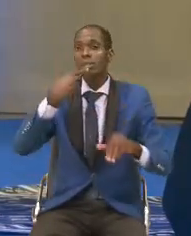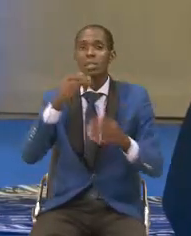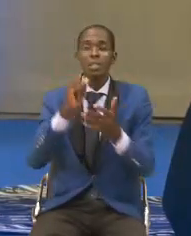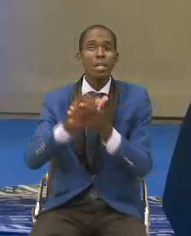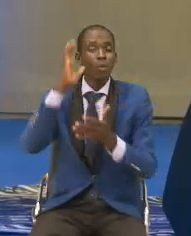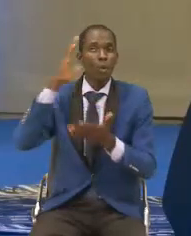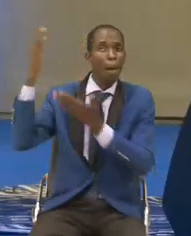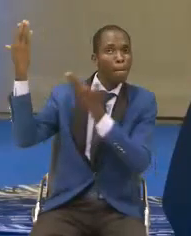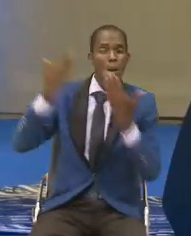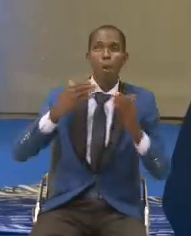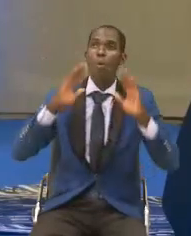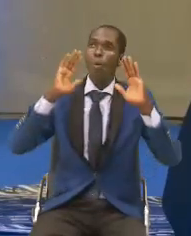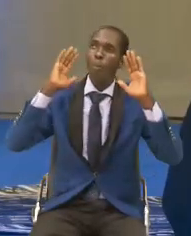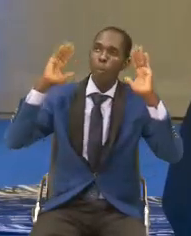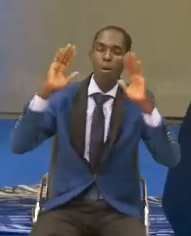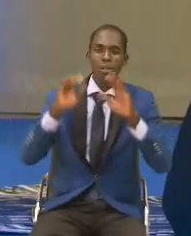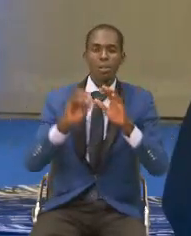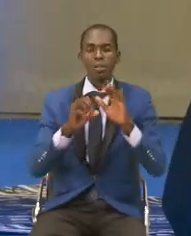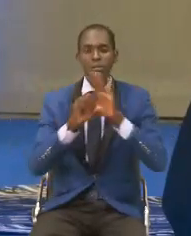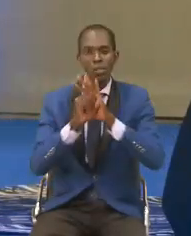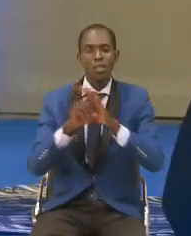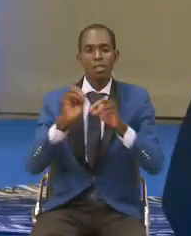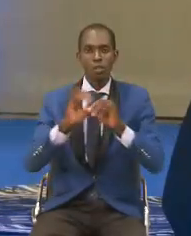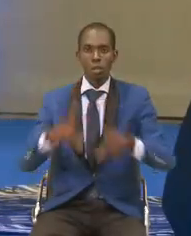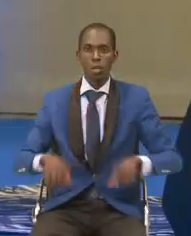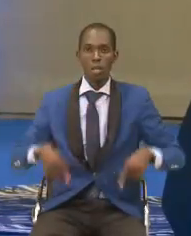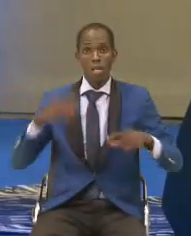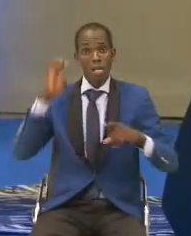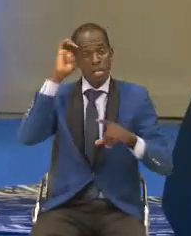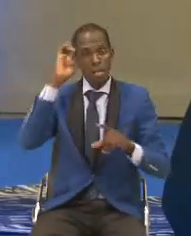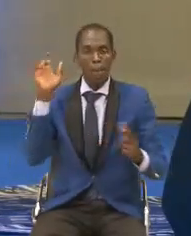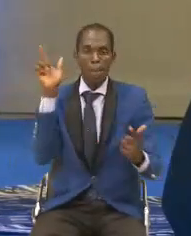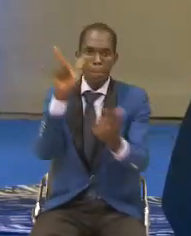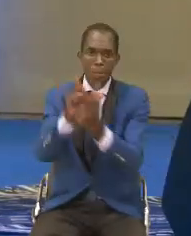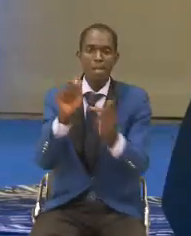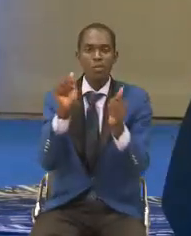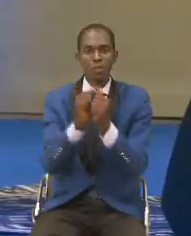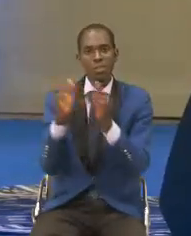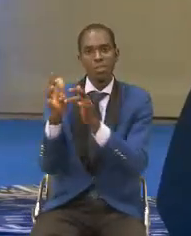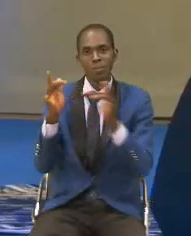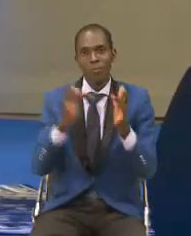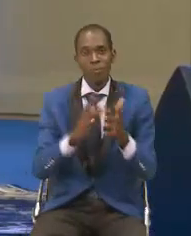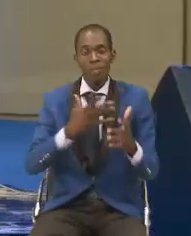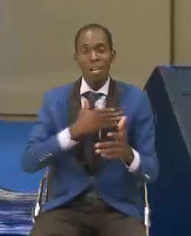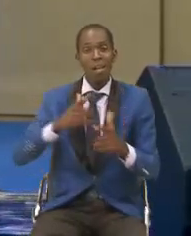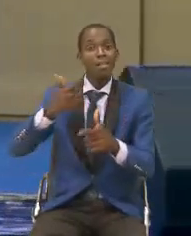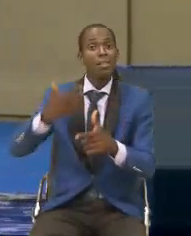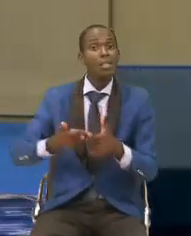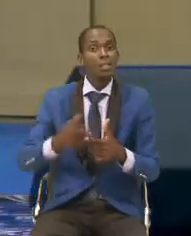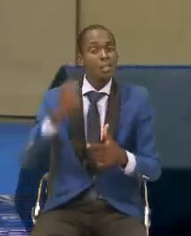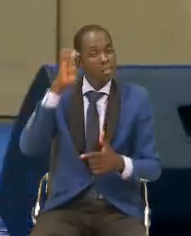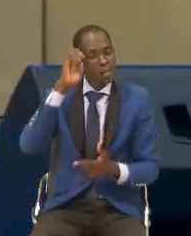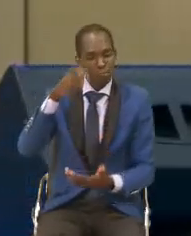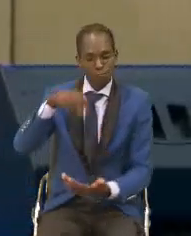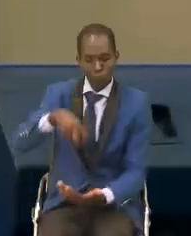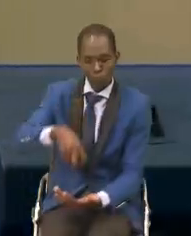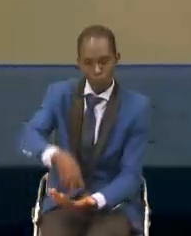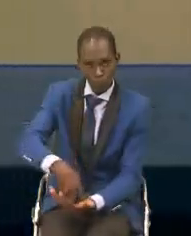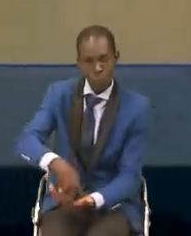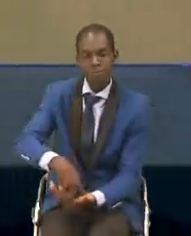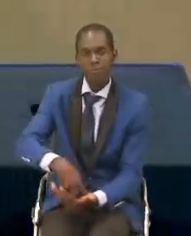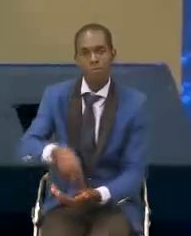the heavenly father is saying to bring signs and wonders in your life it came unto jesus and then